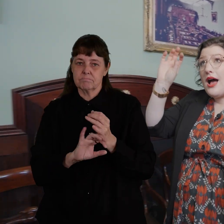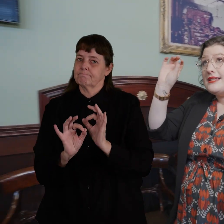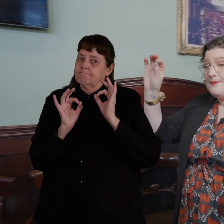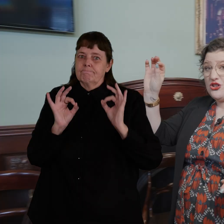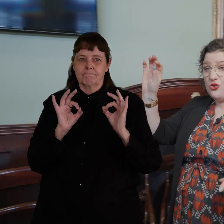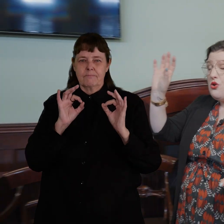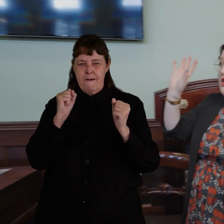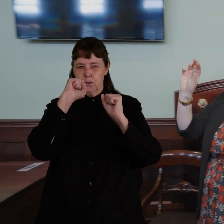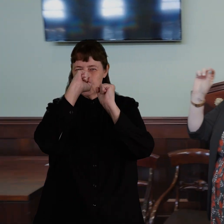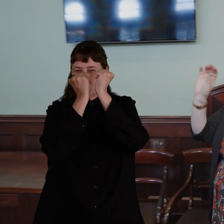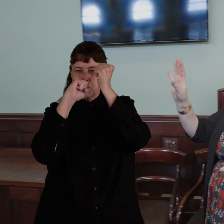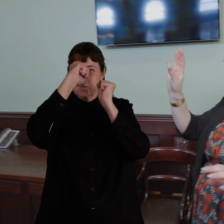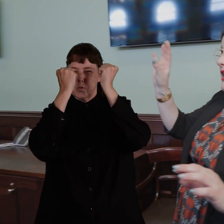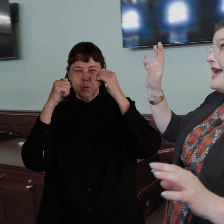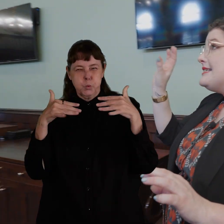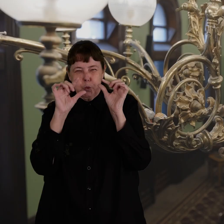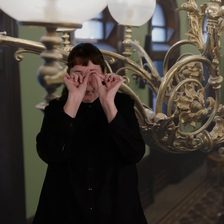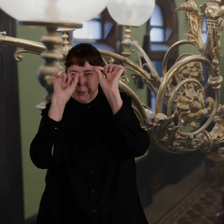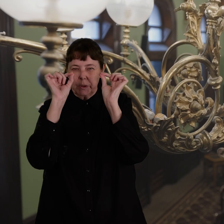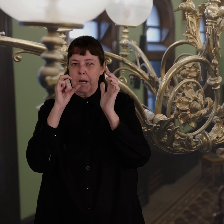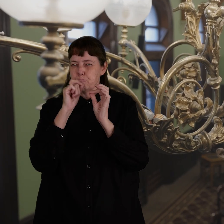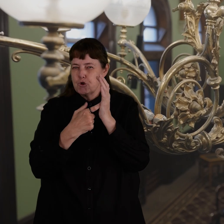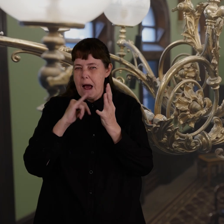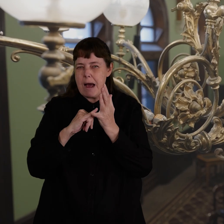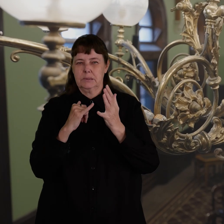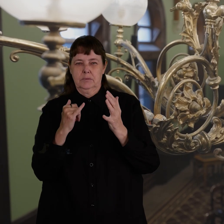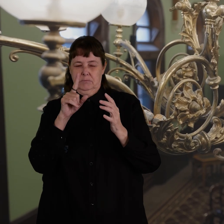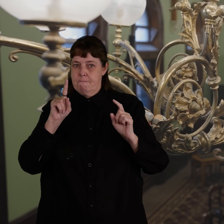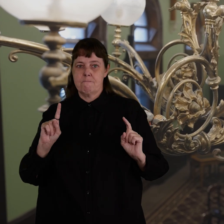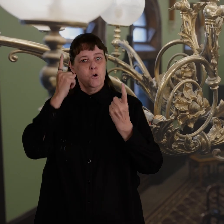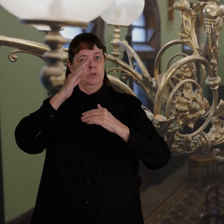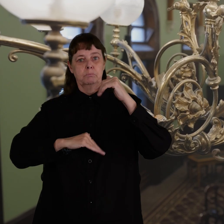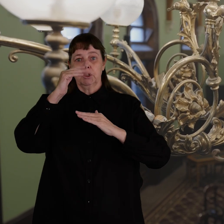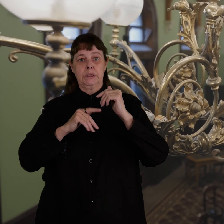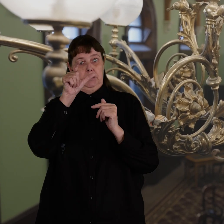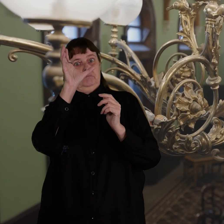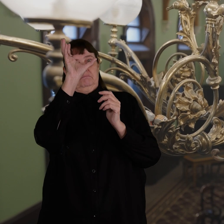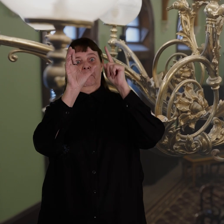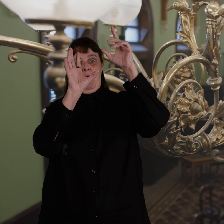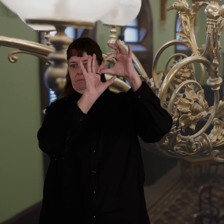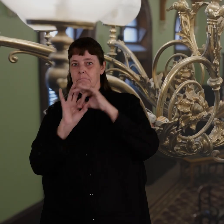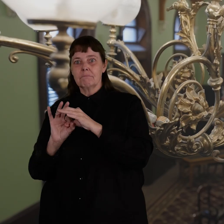quite special. They're very ornate and carved out of brass, and they were one of the first,